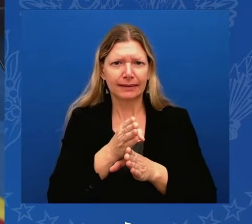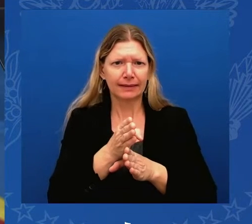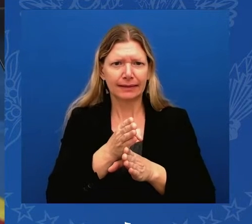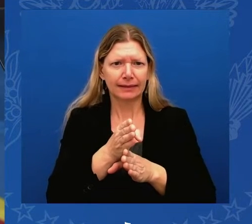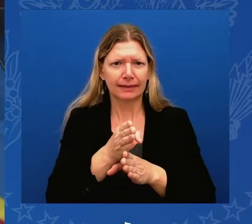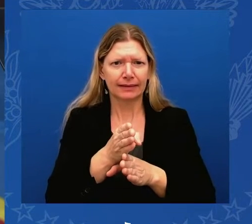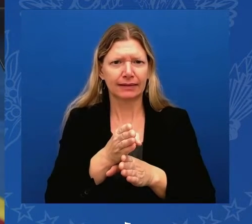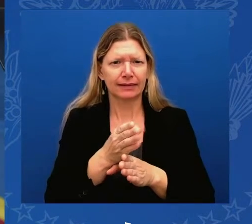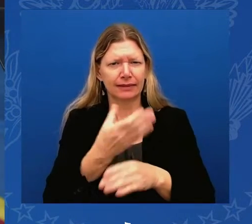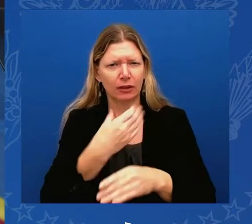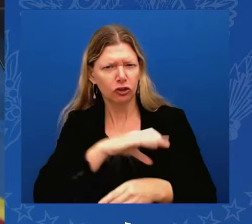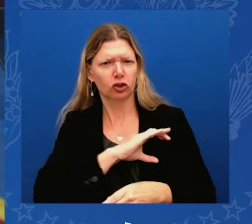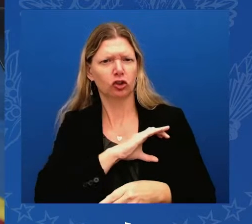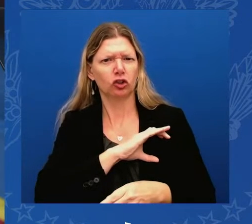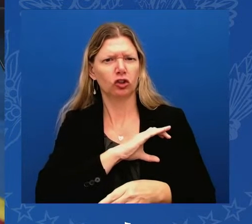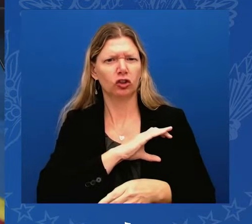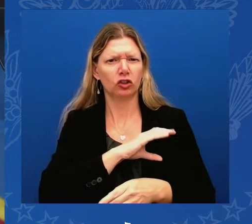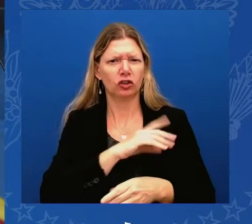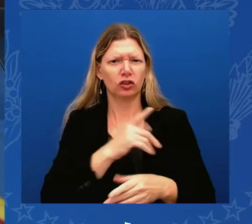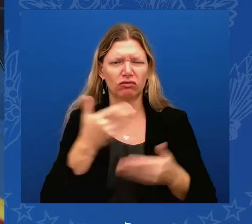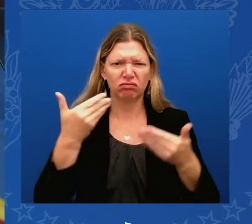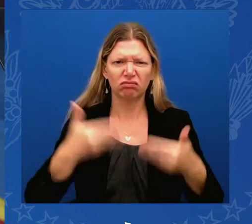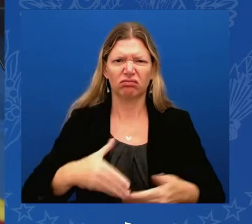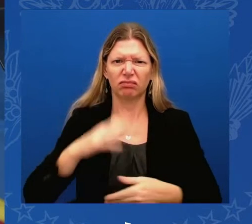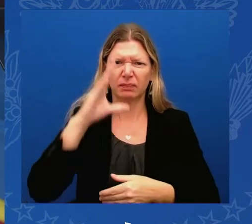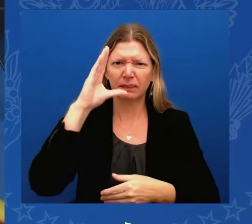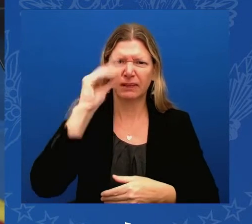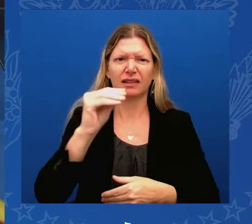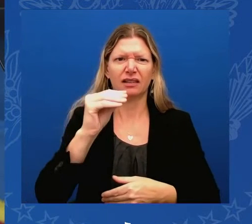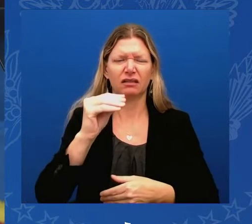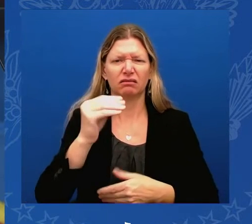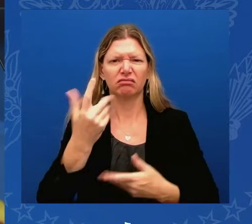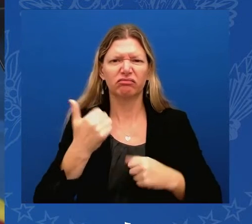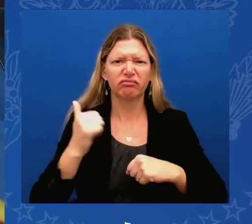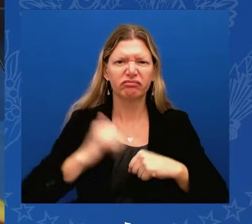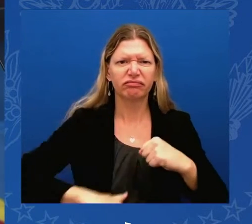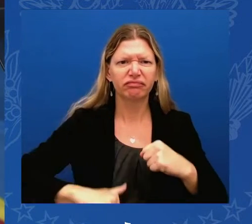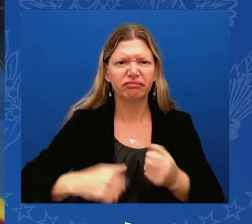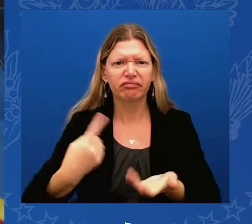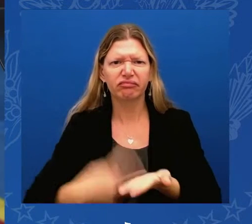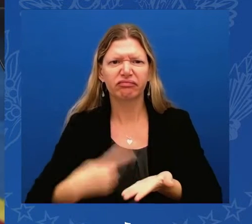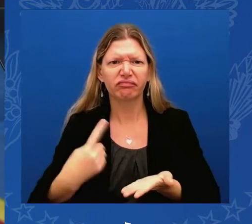Their idea of being a man is toxic. I ran into them all the time when I was younger.